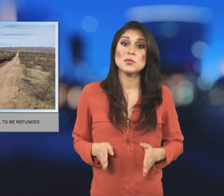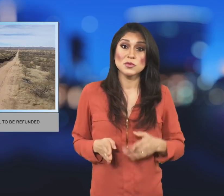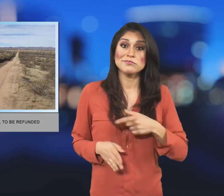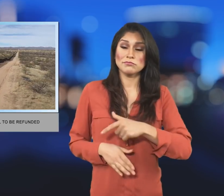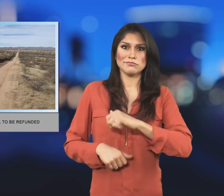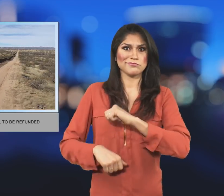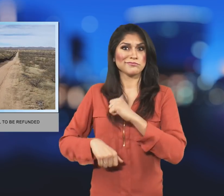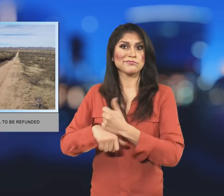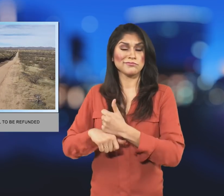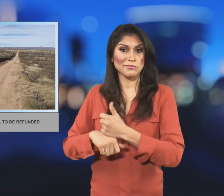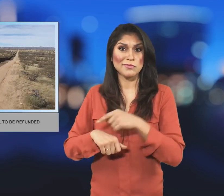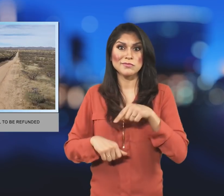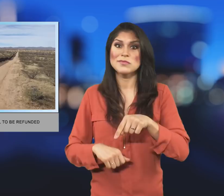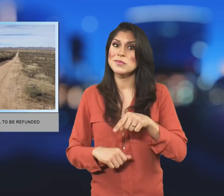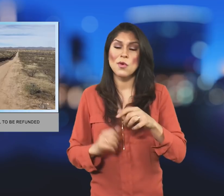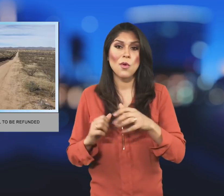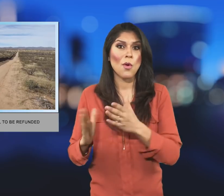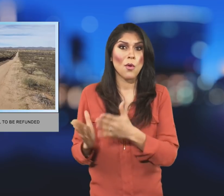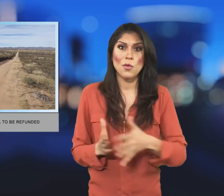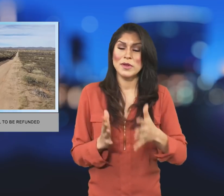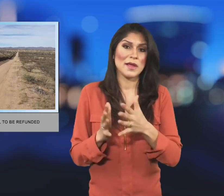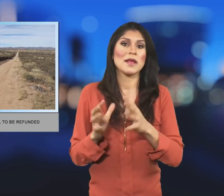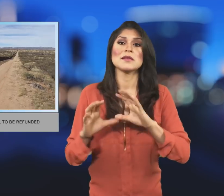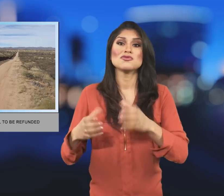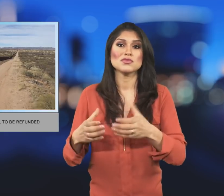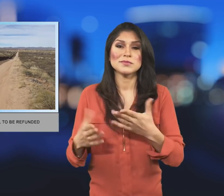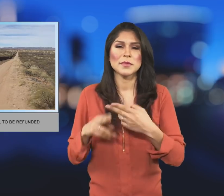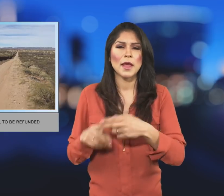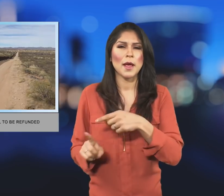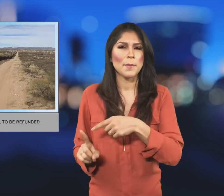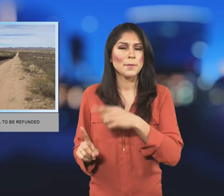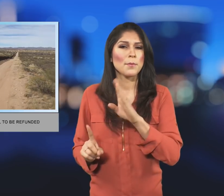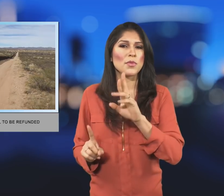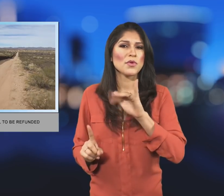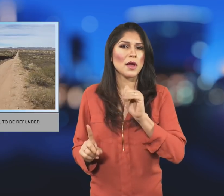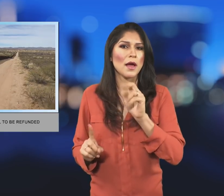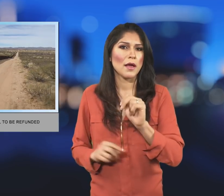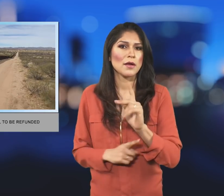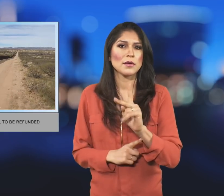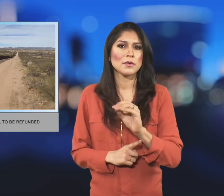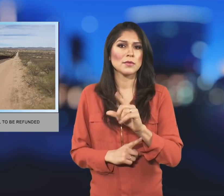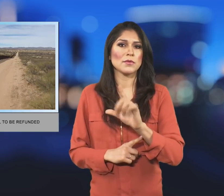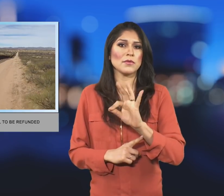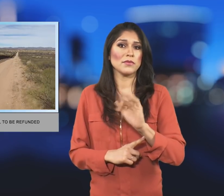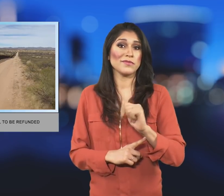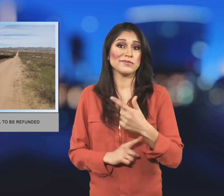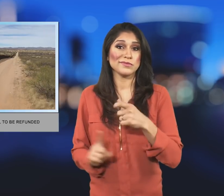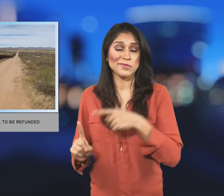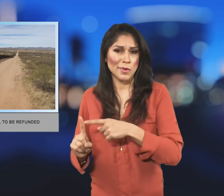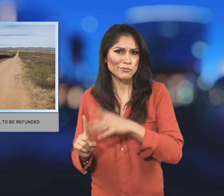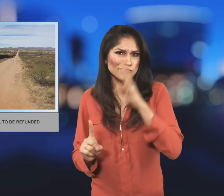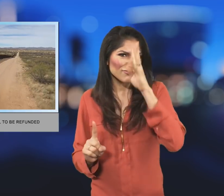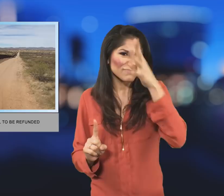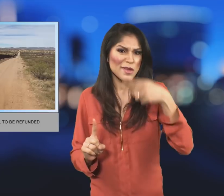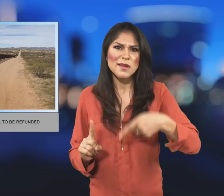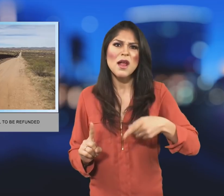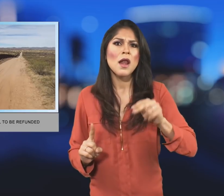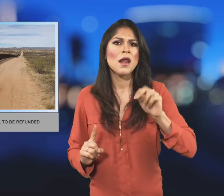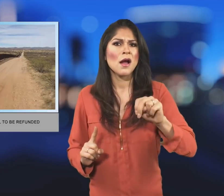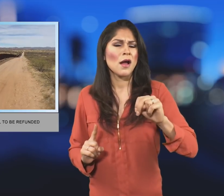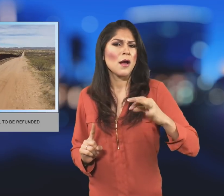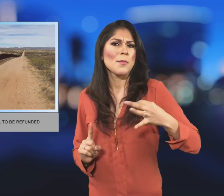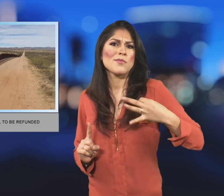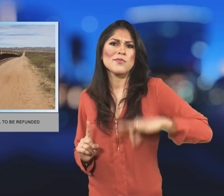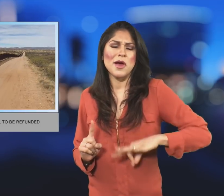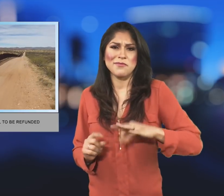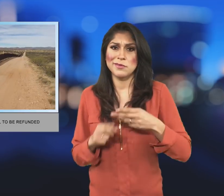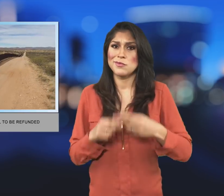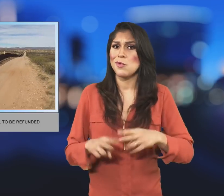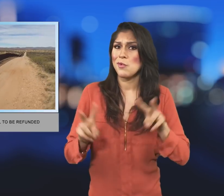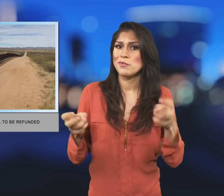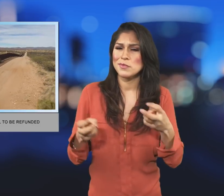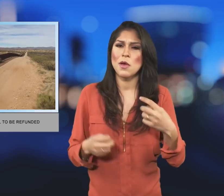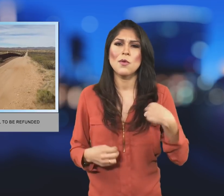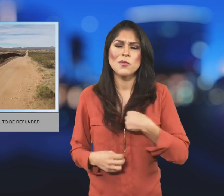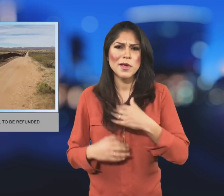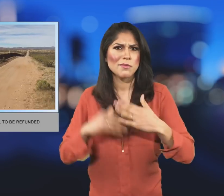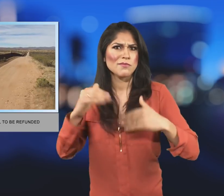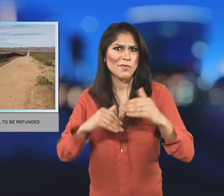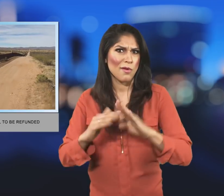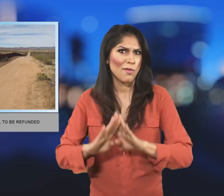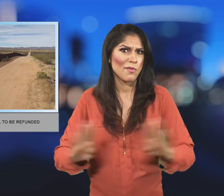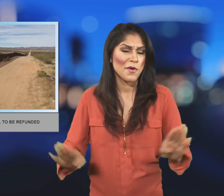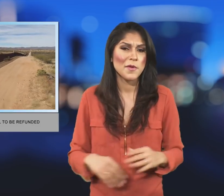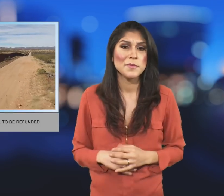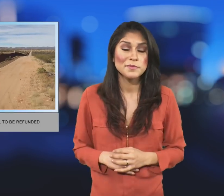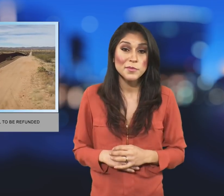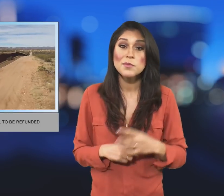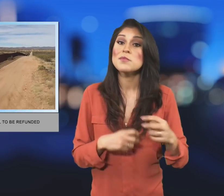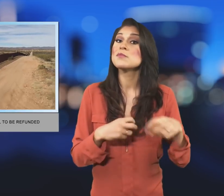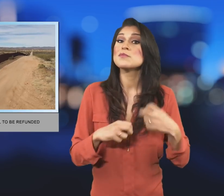So the organizer Brian Kolfage created his own nonprofit called "We Build The Wall."